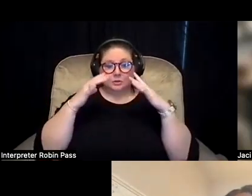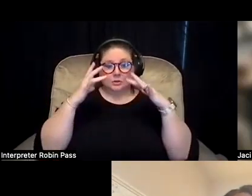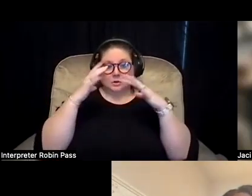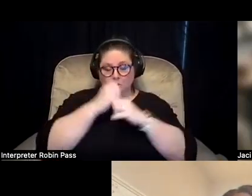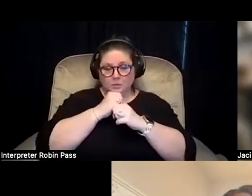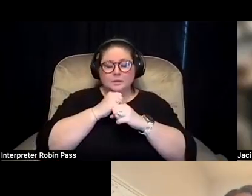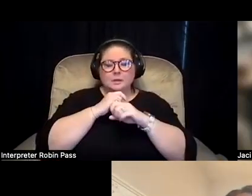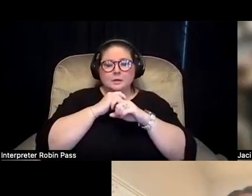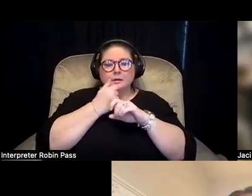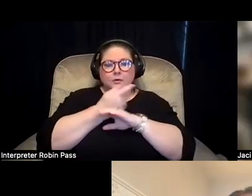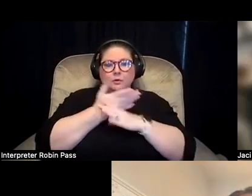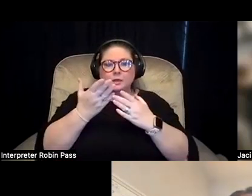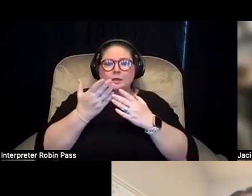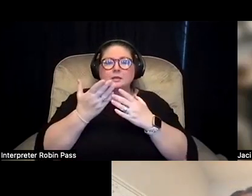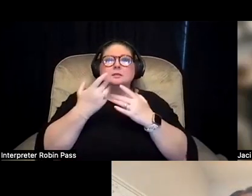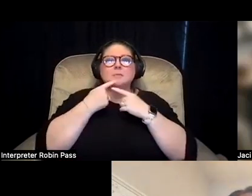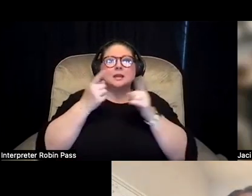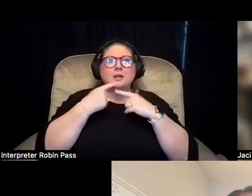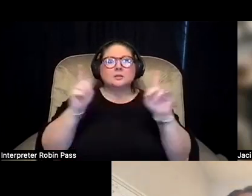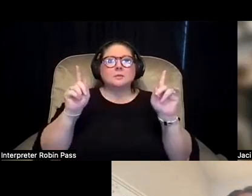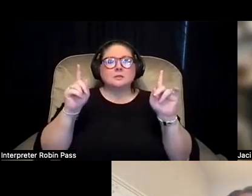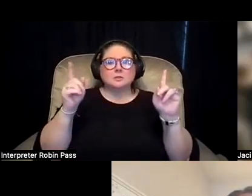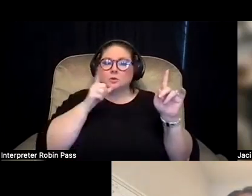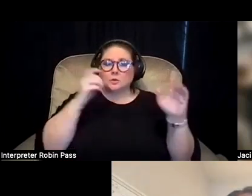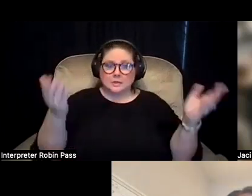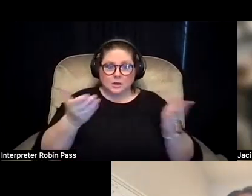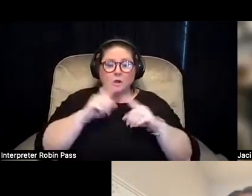to plug some announcements to make for everyone who's here but i do want to make space if there's